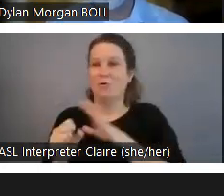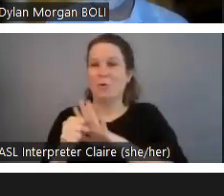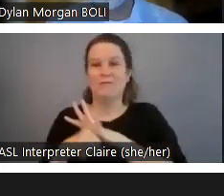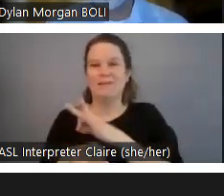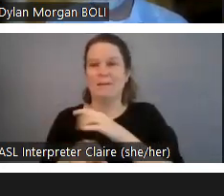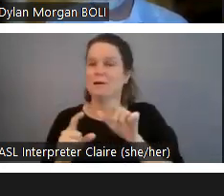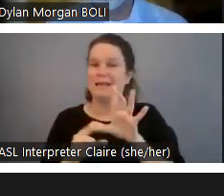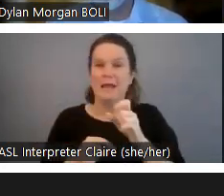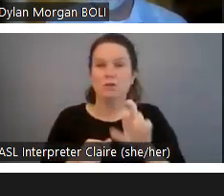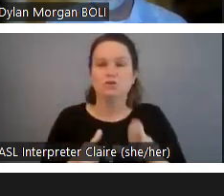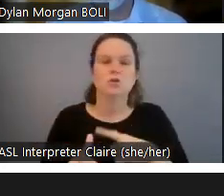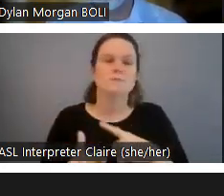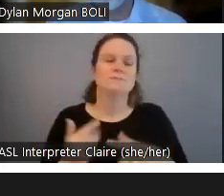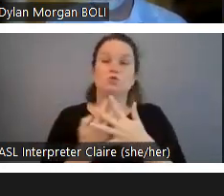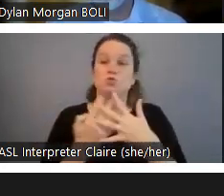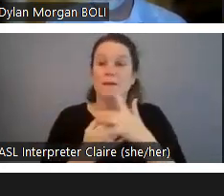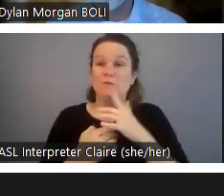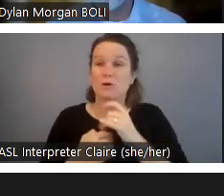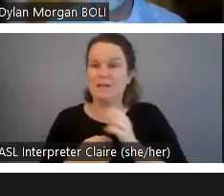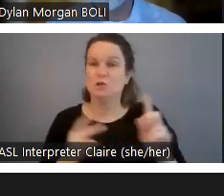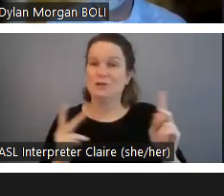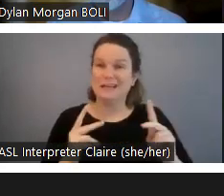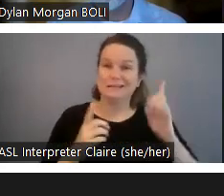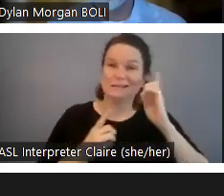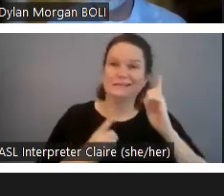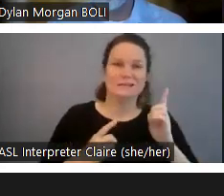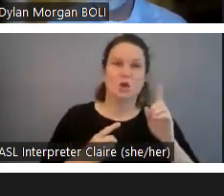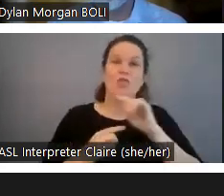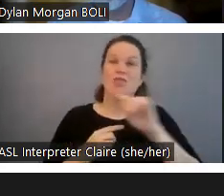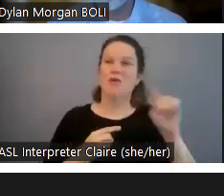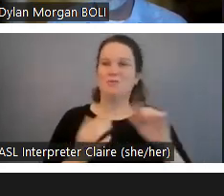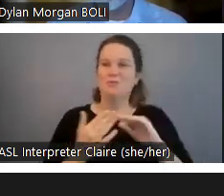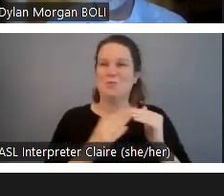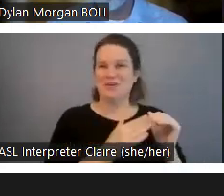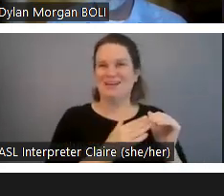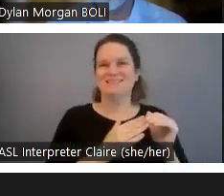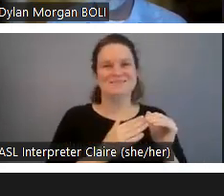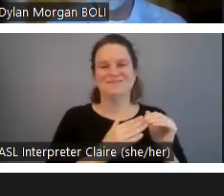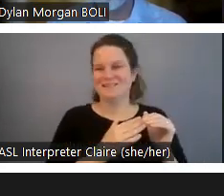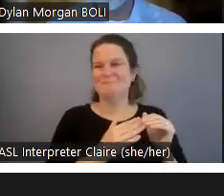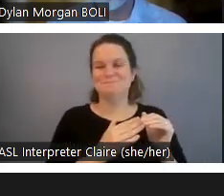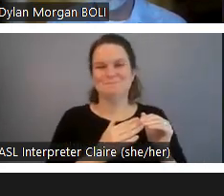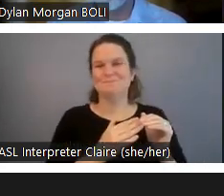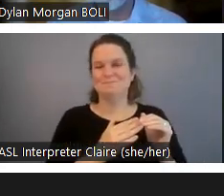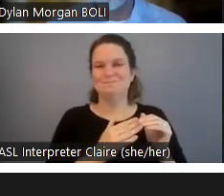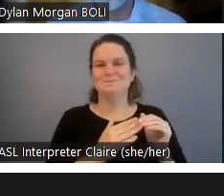and screening for cancer, kidney disease, etc. Like we just know that there are